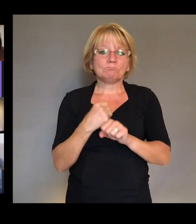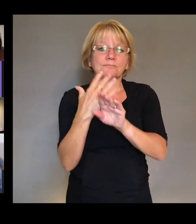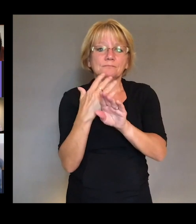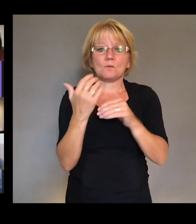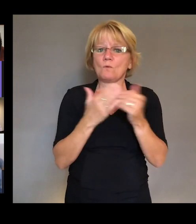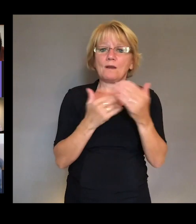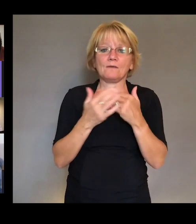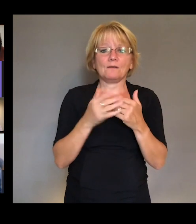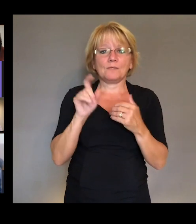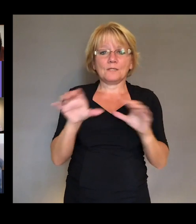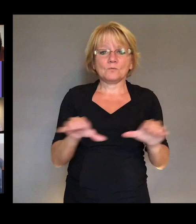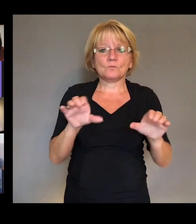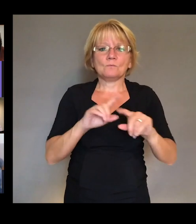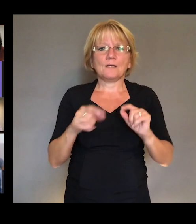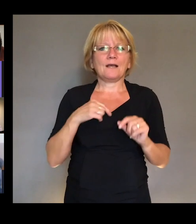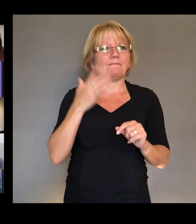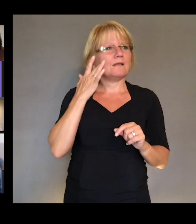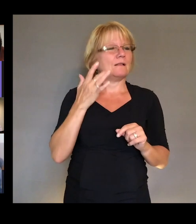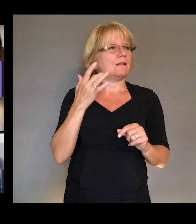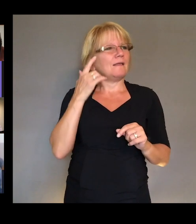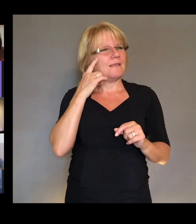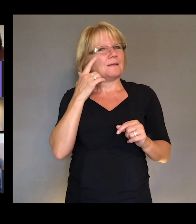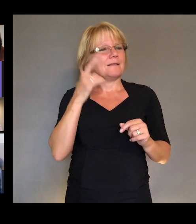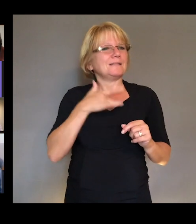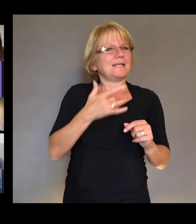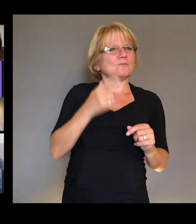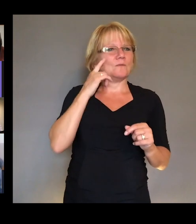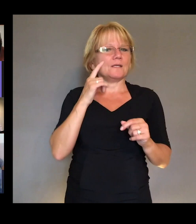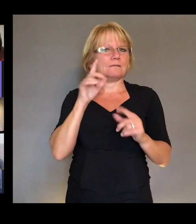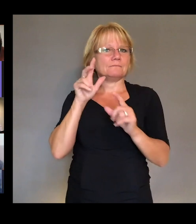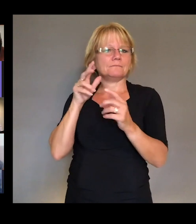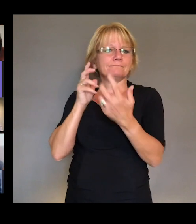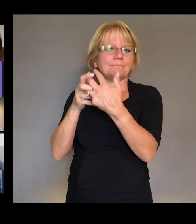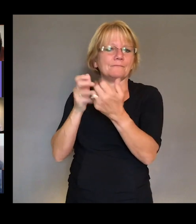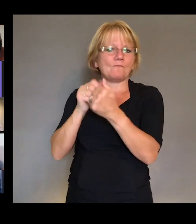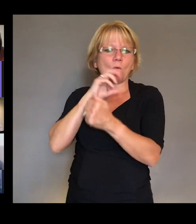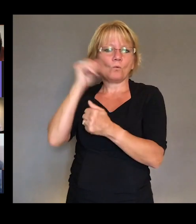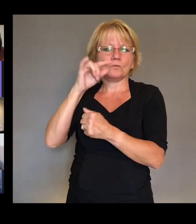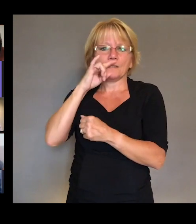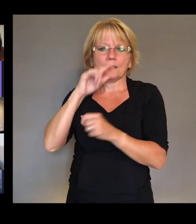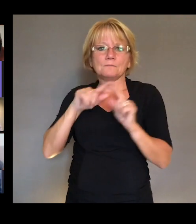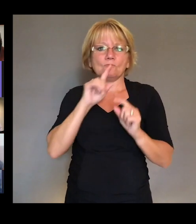but I just feel like it's thought of for older kids, but it's really appropriate and probably more important now